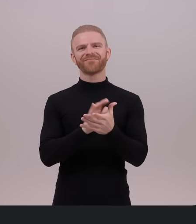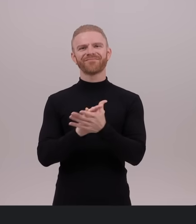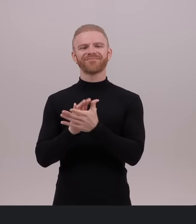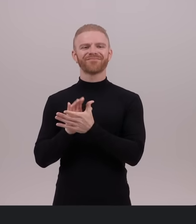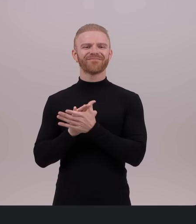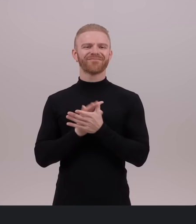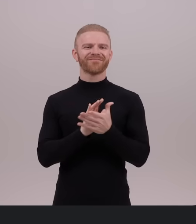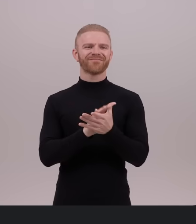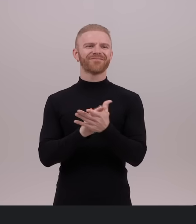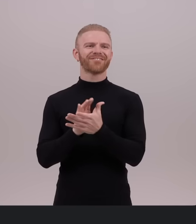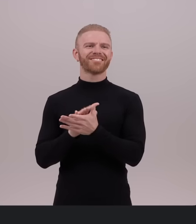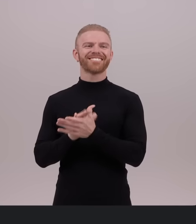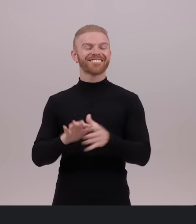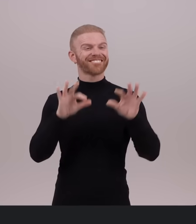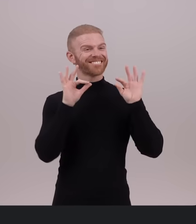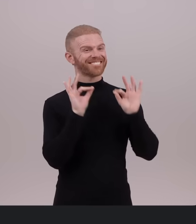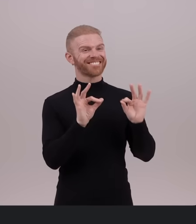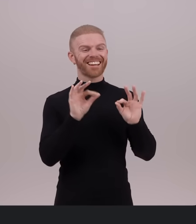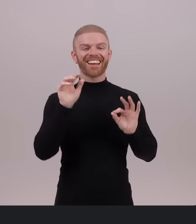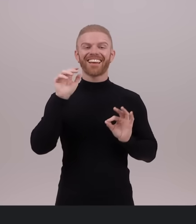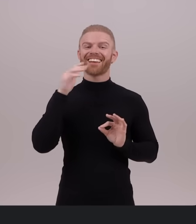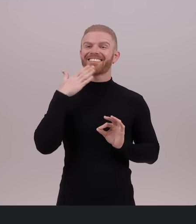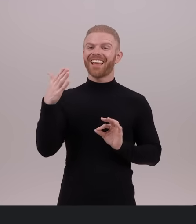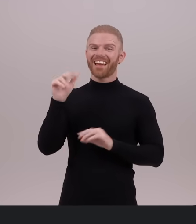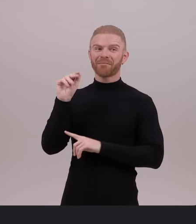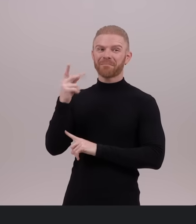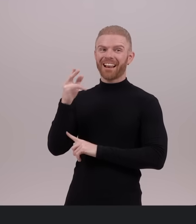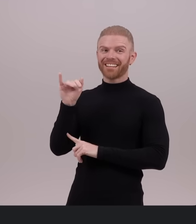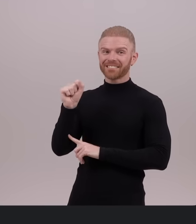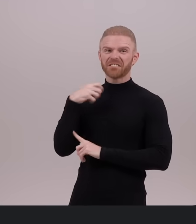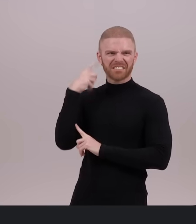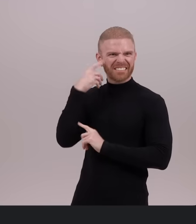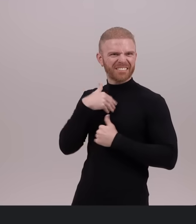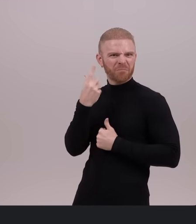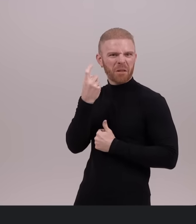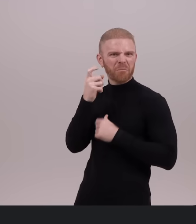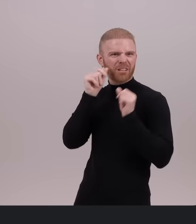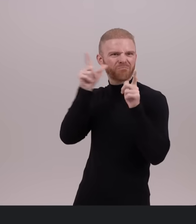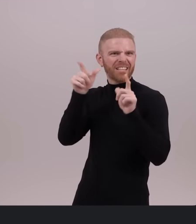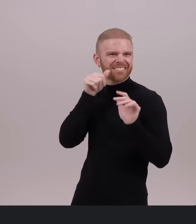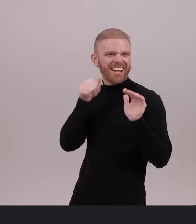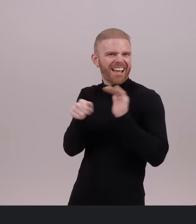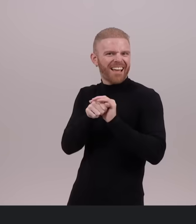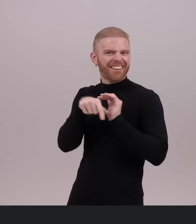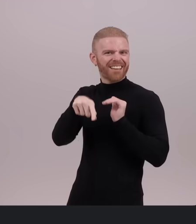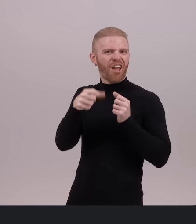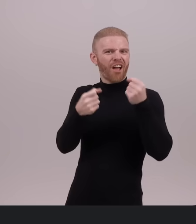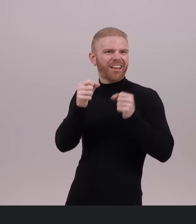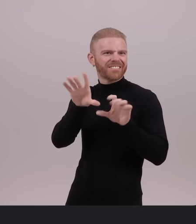Okay, Matthias, I think that we have one more surprise hidden away in this car configurator. Yeah. We do.